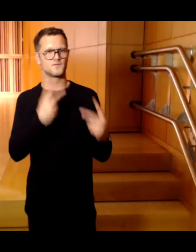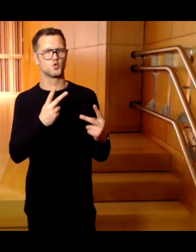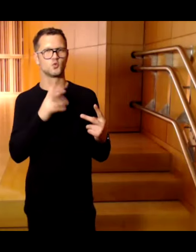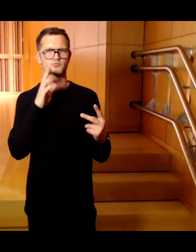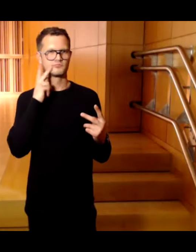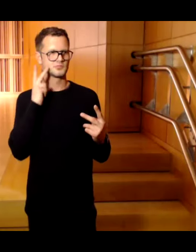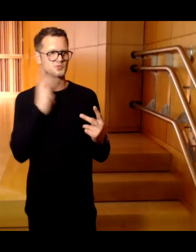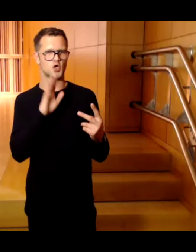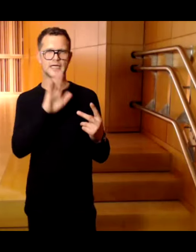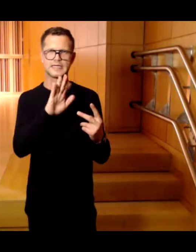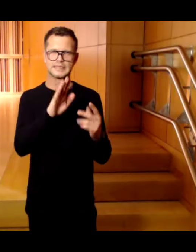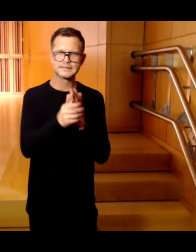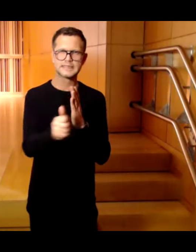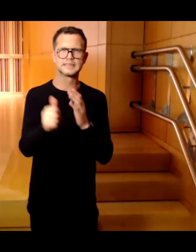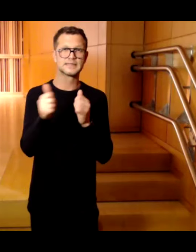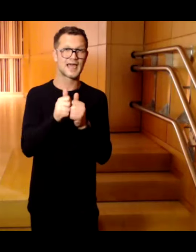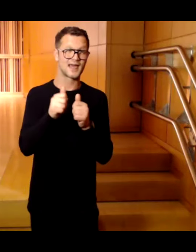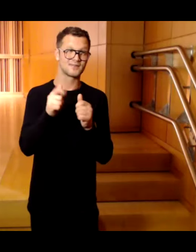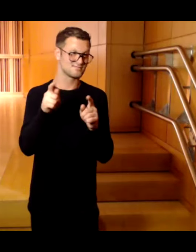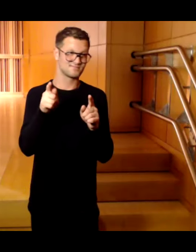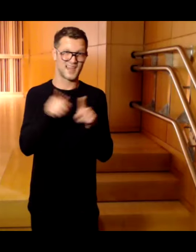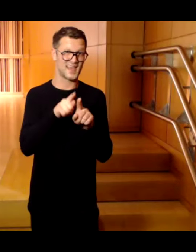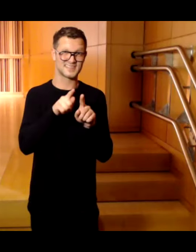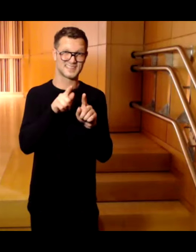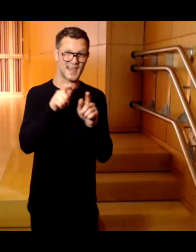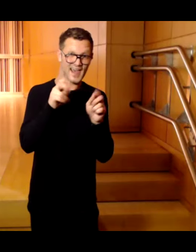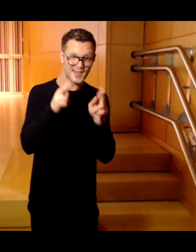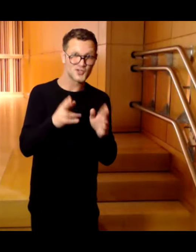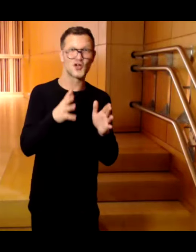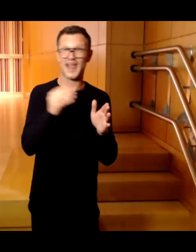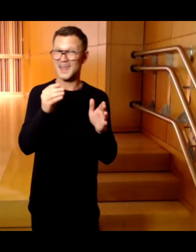but as a leader. Under his tenure, the magazine launched a new website.